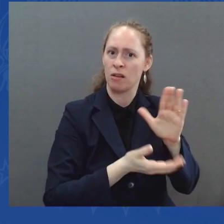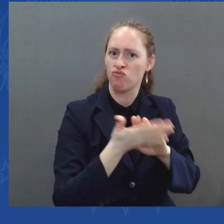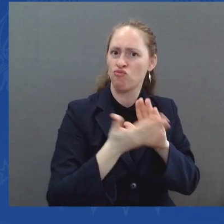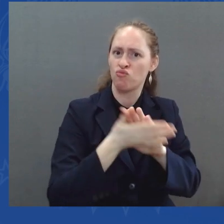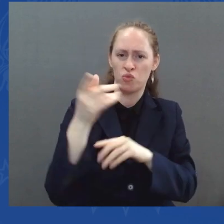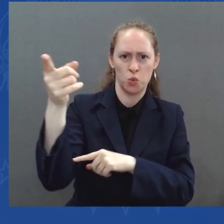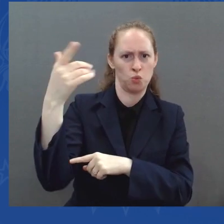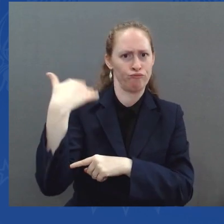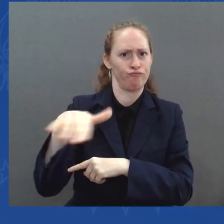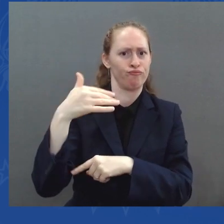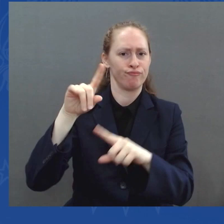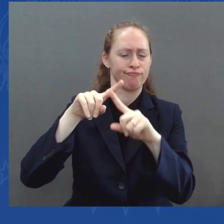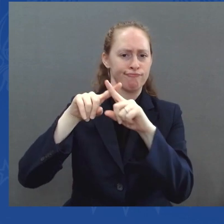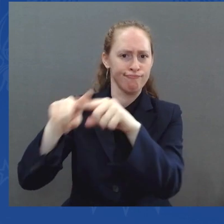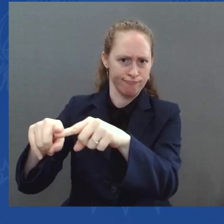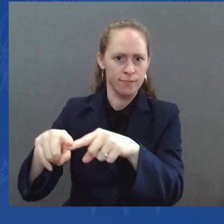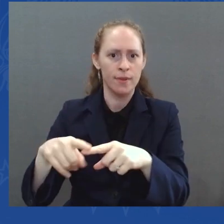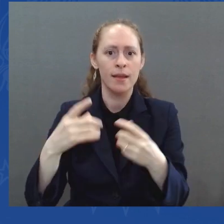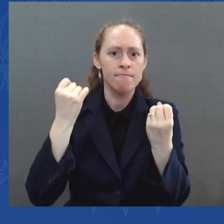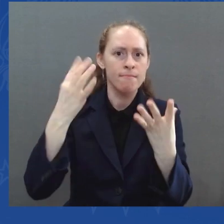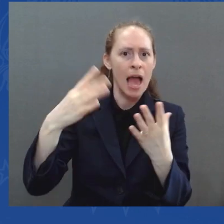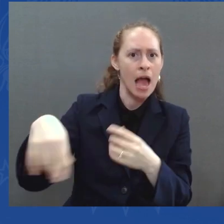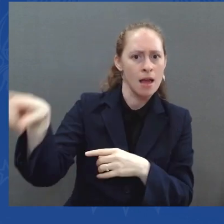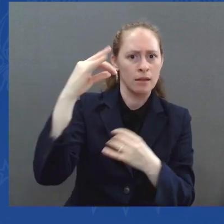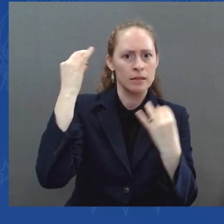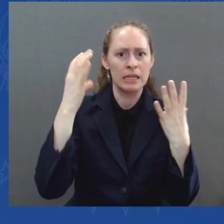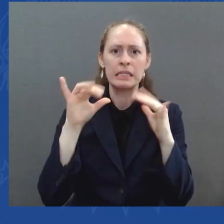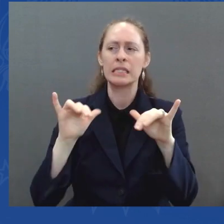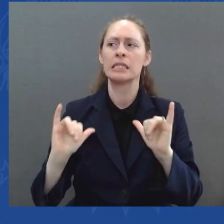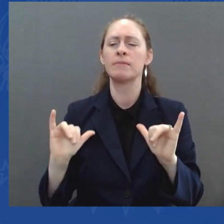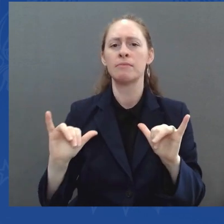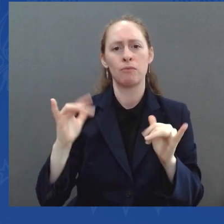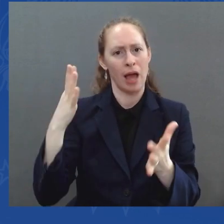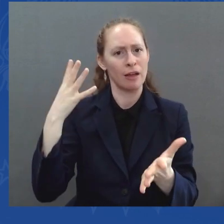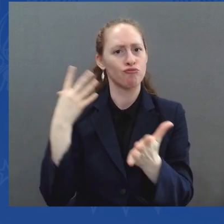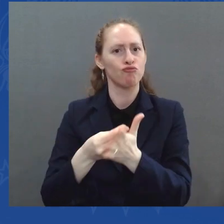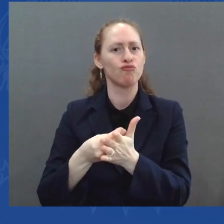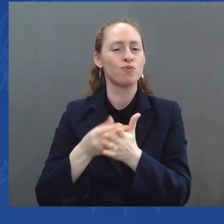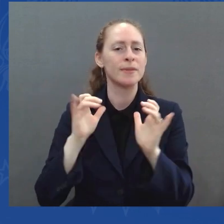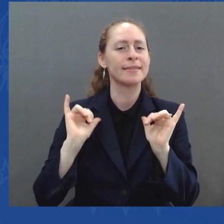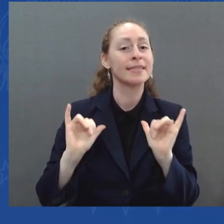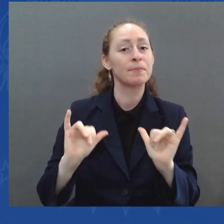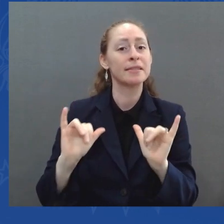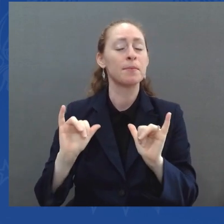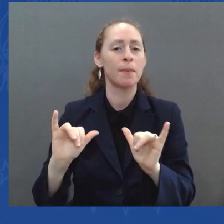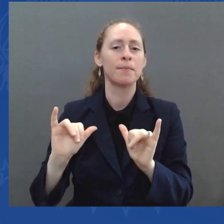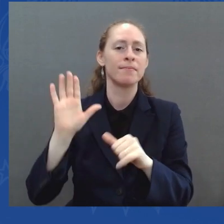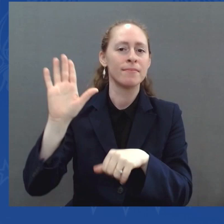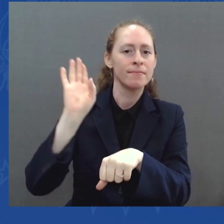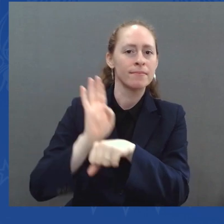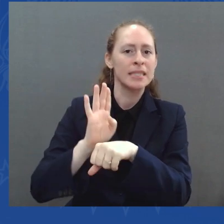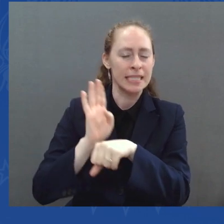and because the majority of Americans did have healthcare, some people naturally worried that they'd lose what they had.